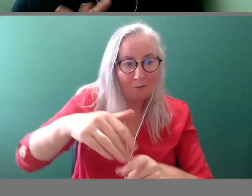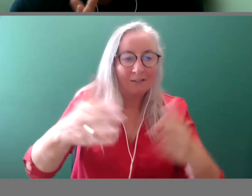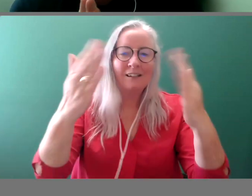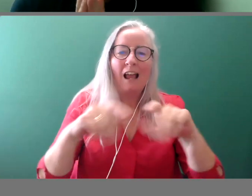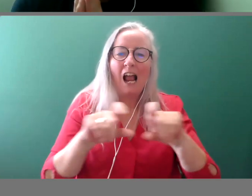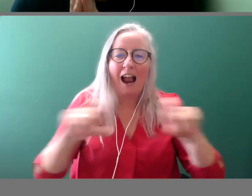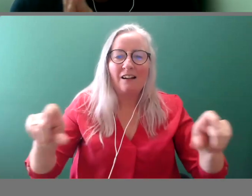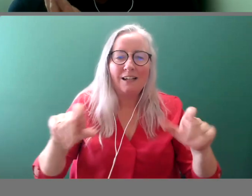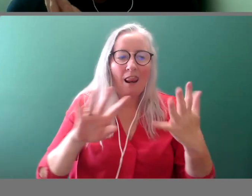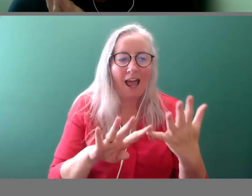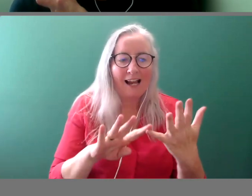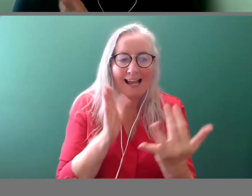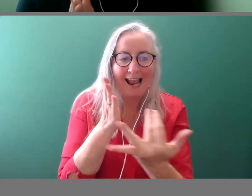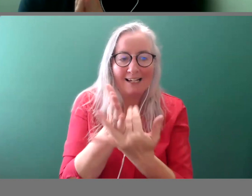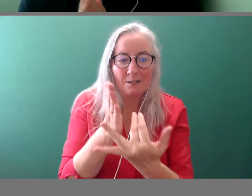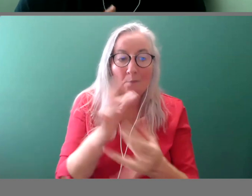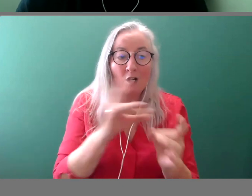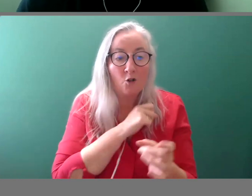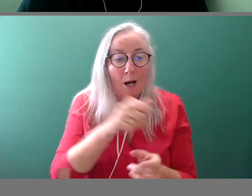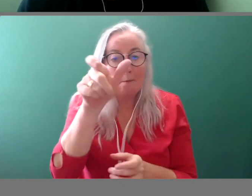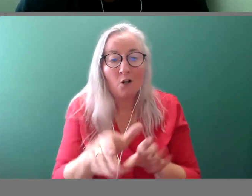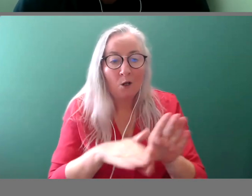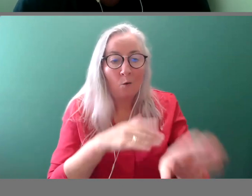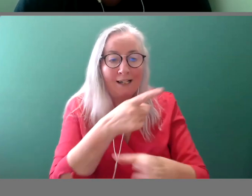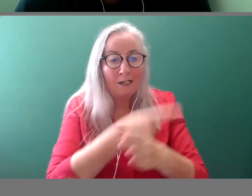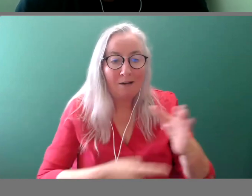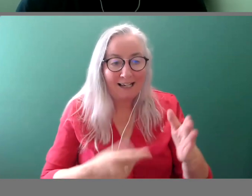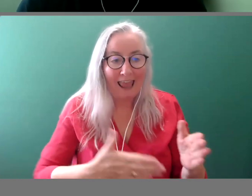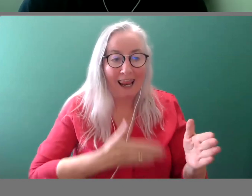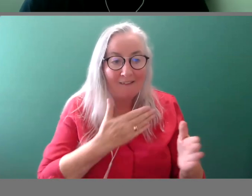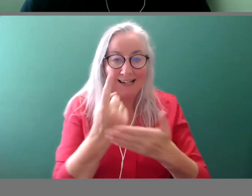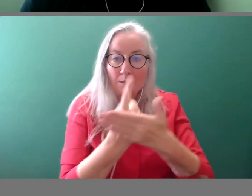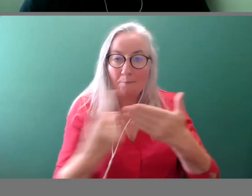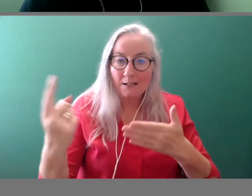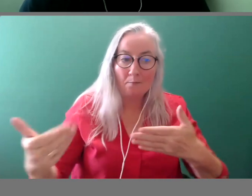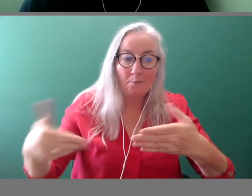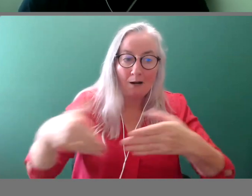accessibility to enable persons with disability to live independently and participate fully in